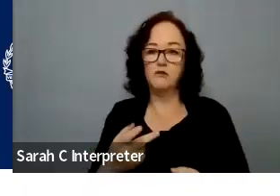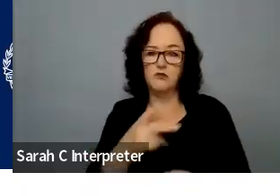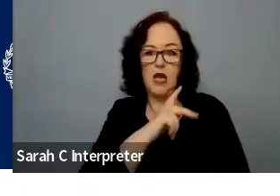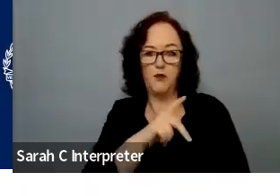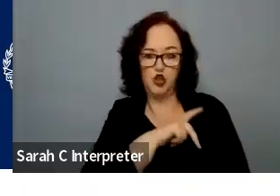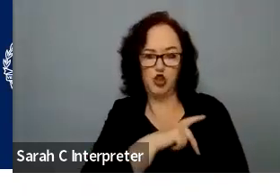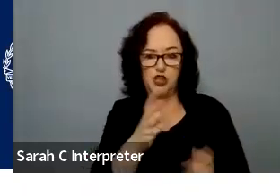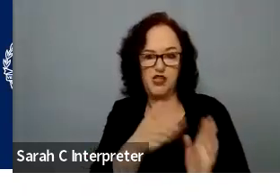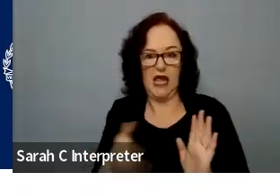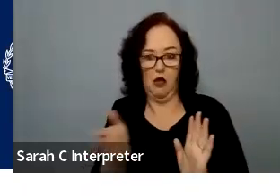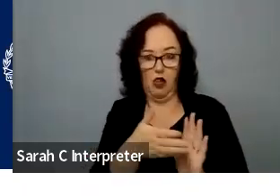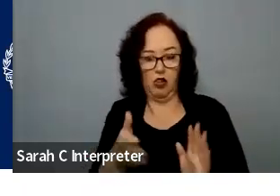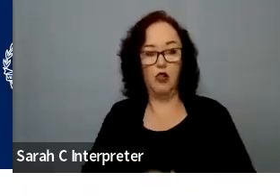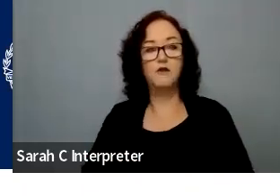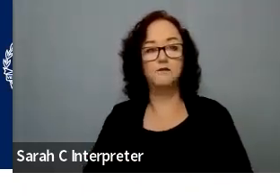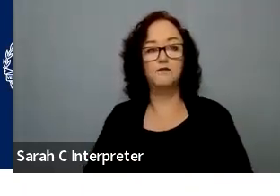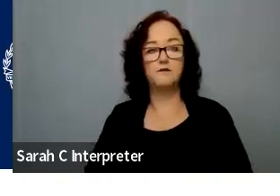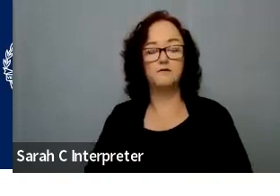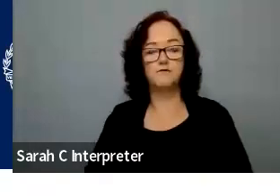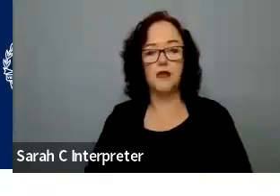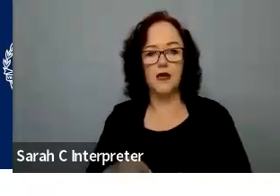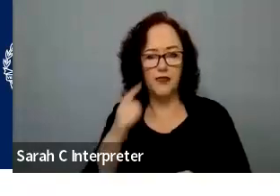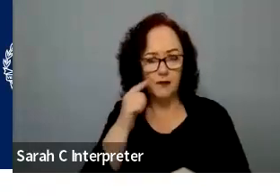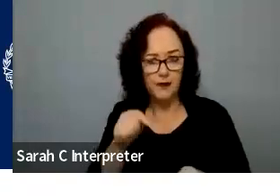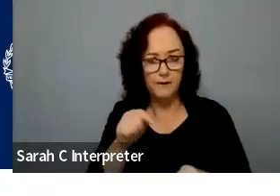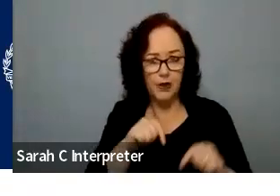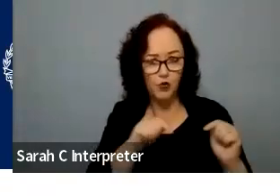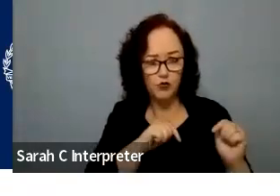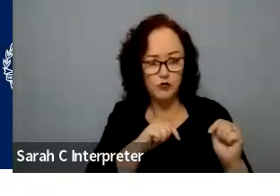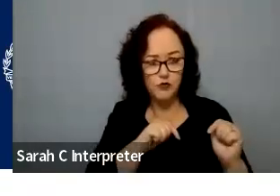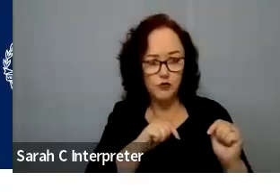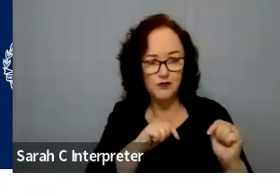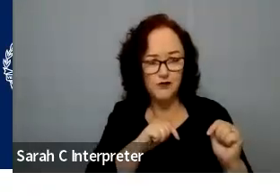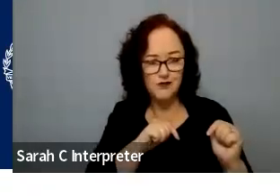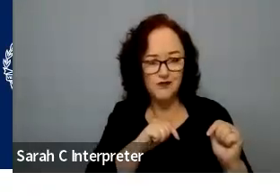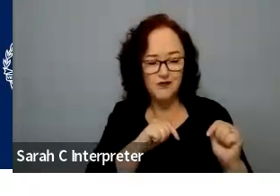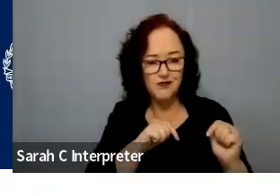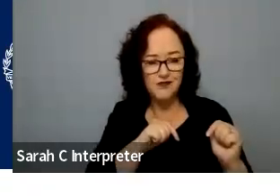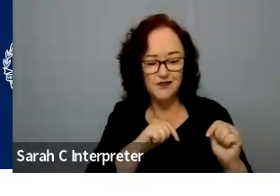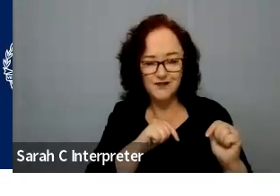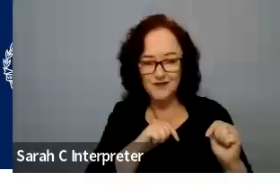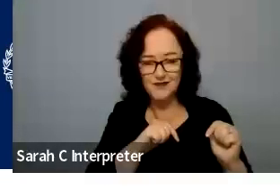I just went backwards didn't I, oh okay, no I did go backwards, okay.